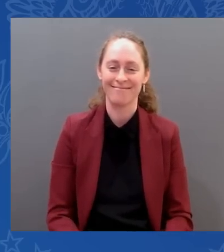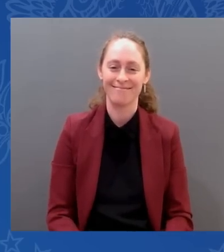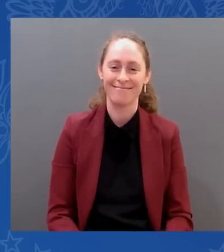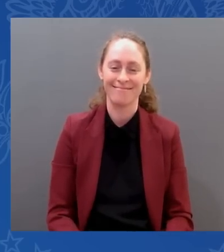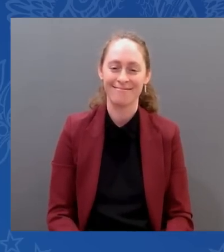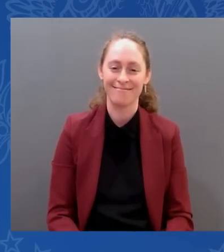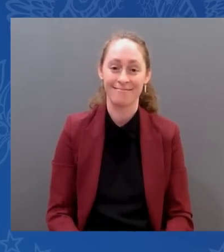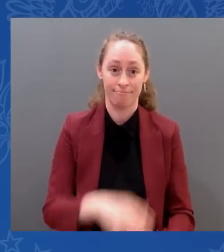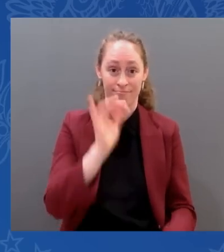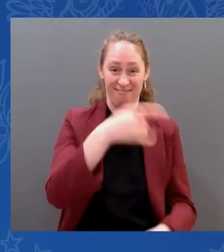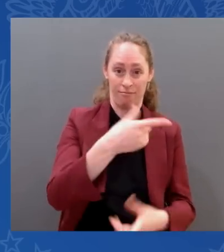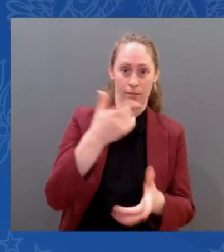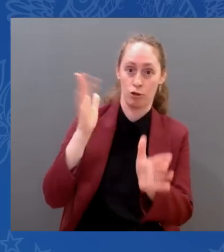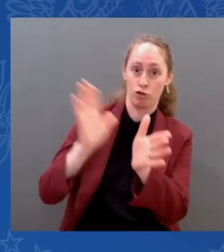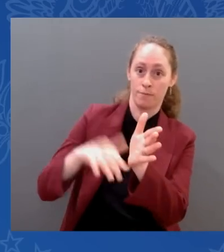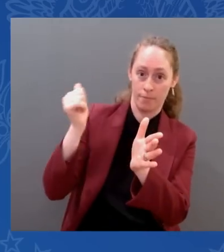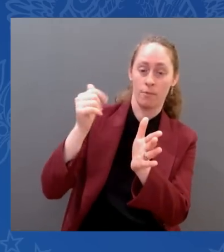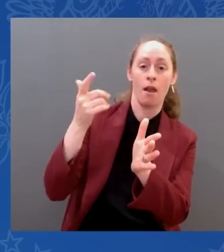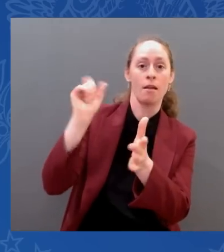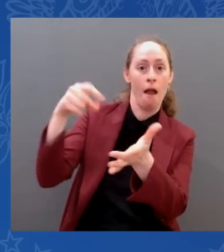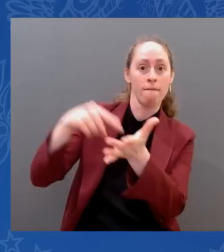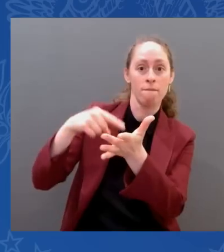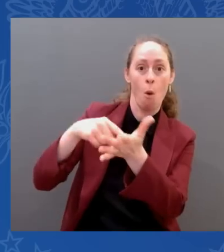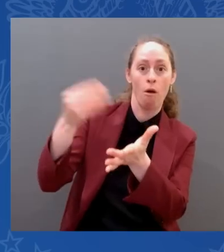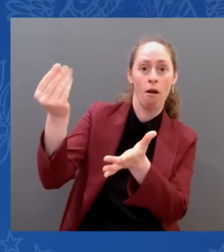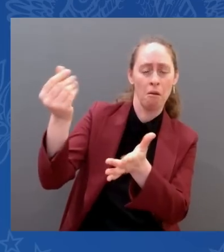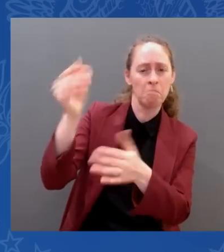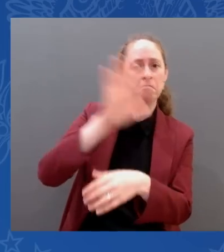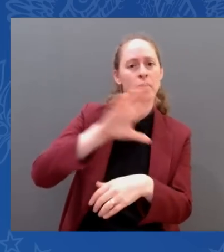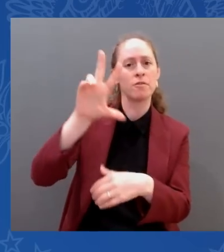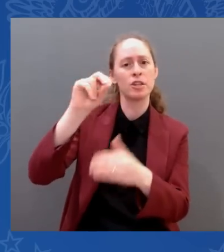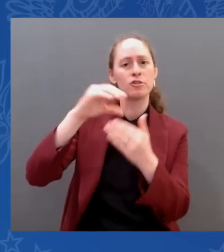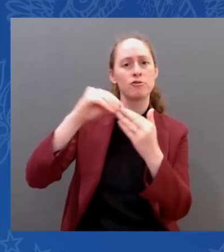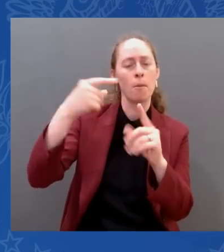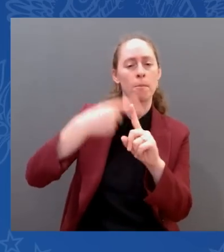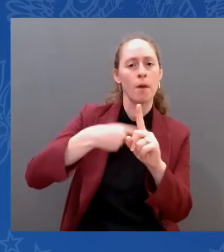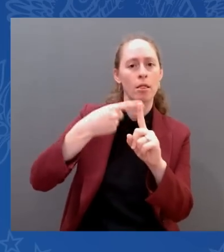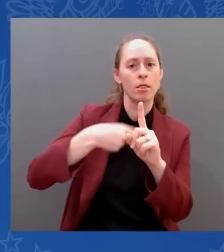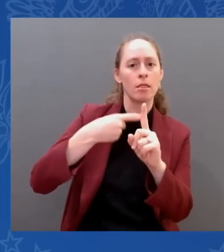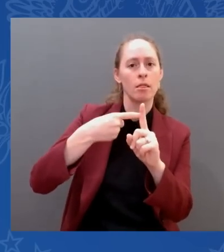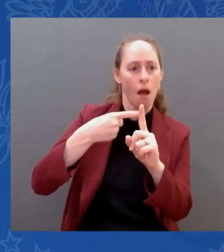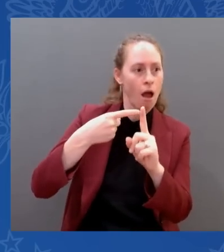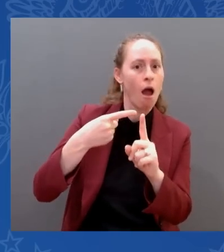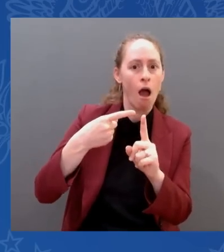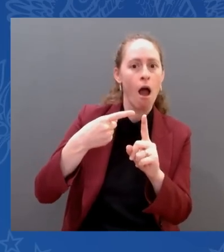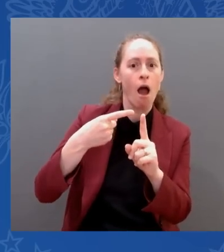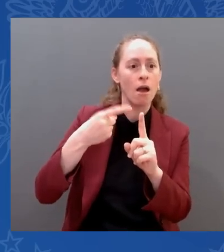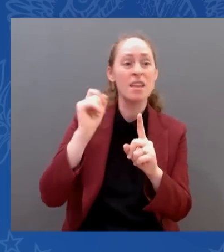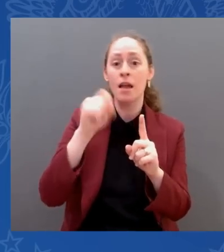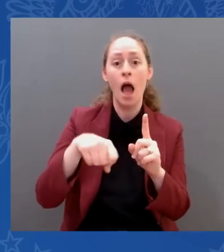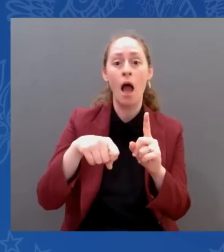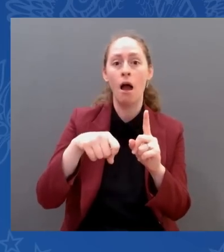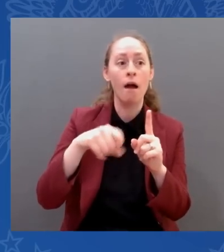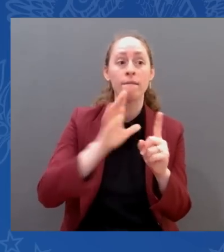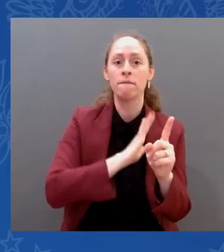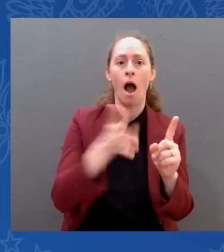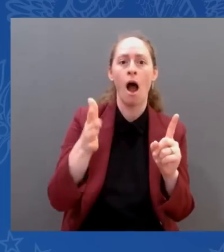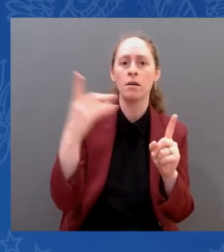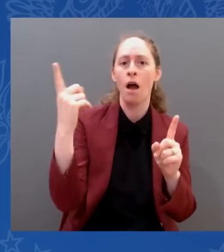decreases the amount you have to put out. The point is: We're doing everything in our power to lower costs to families, but congressional Republicans,